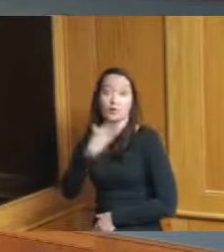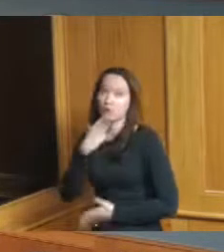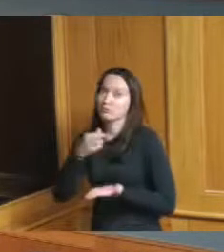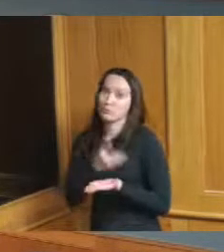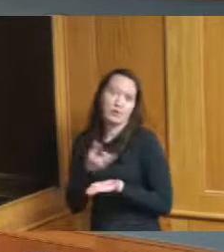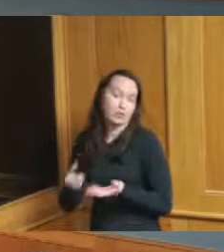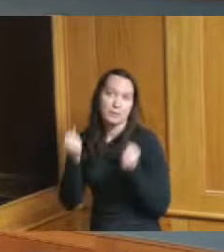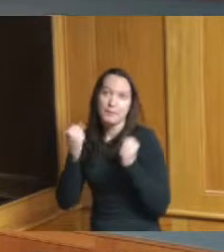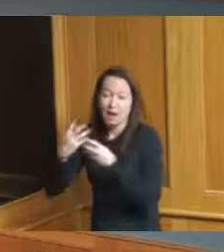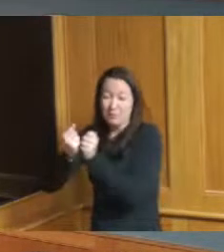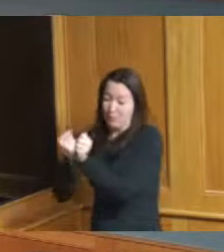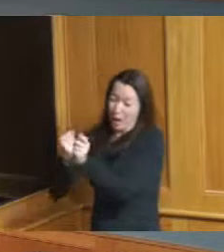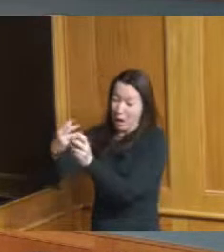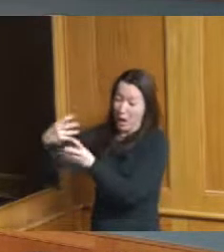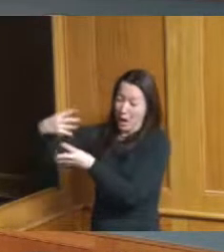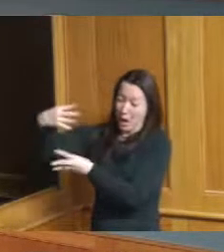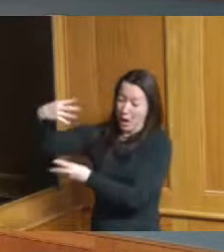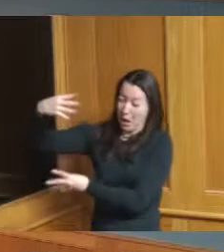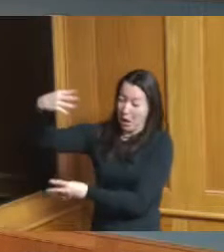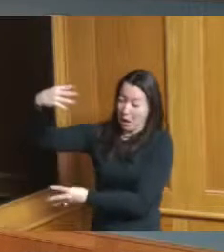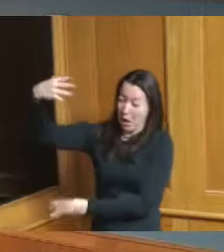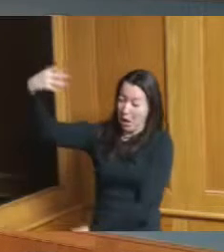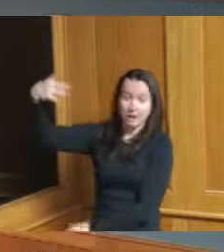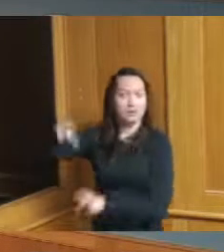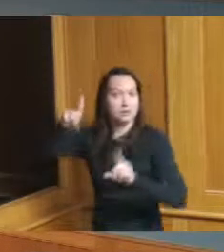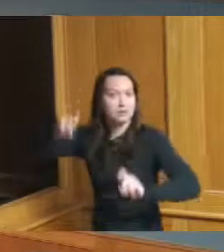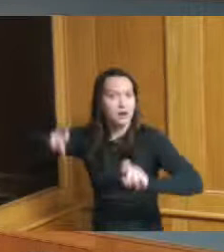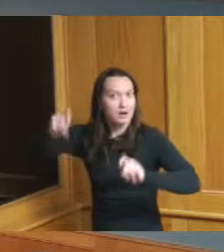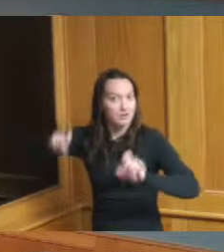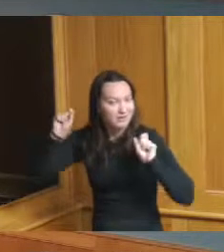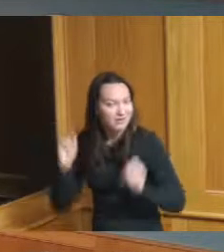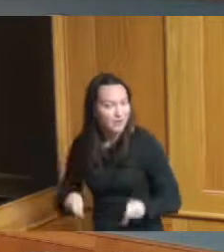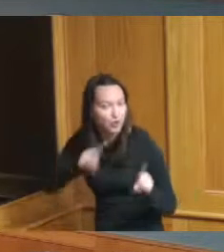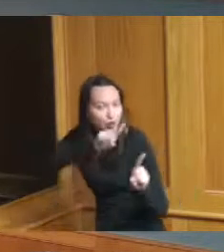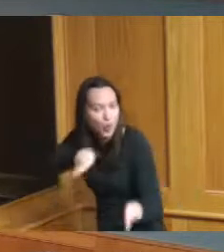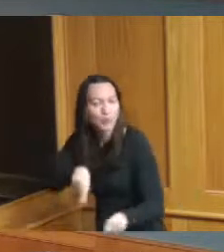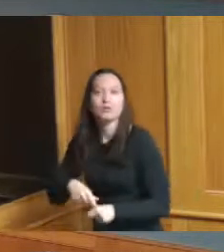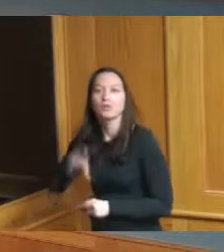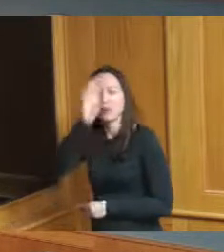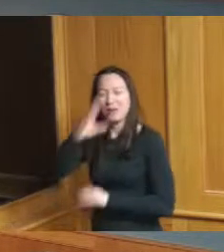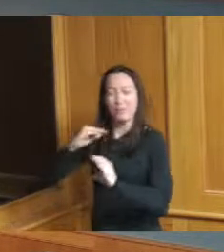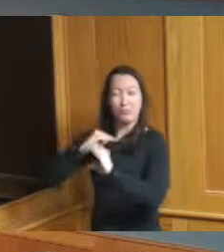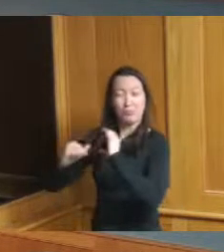a lot of sites out there that do offer testing I know we were emailing back and forth last night